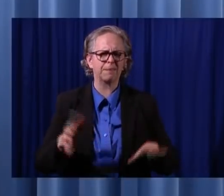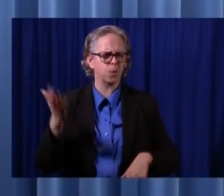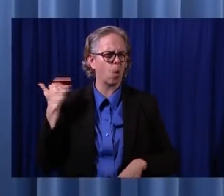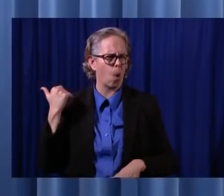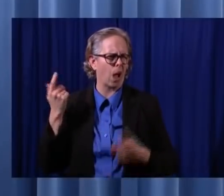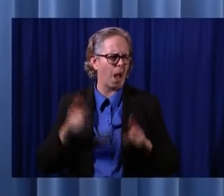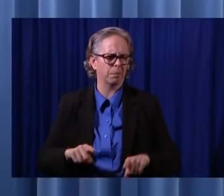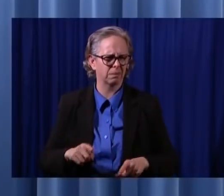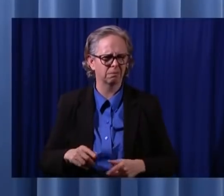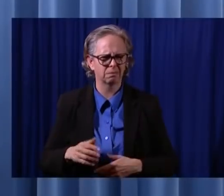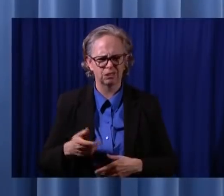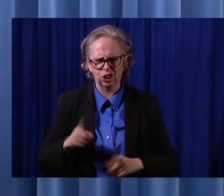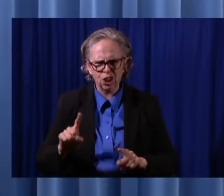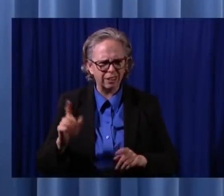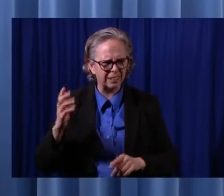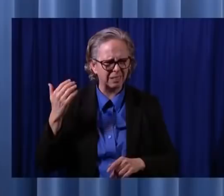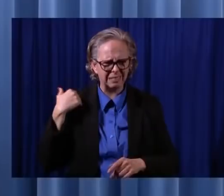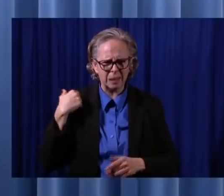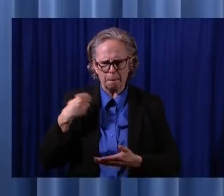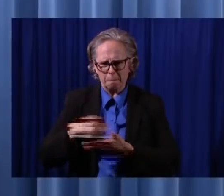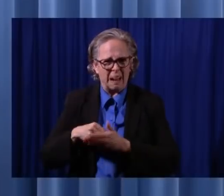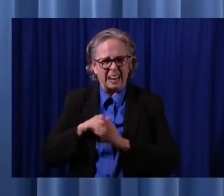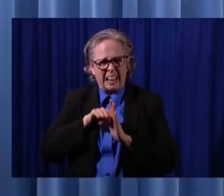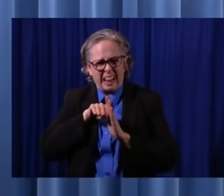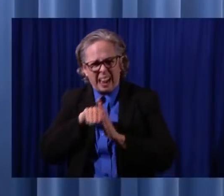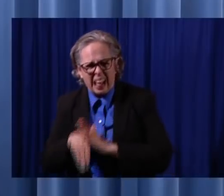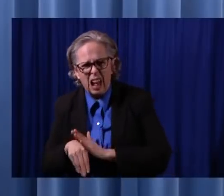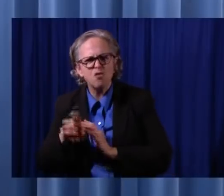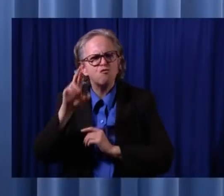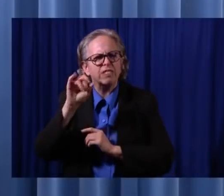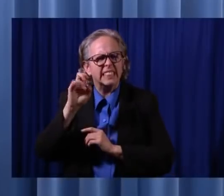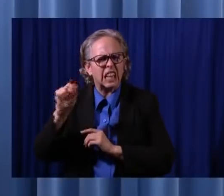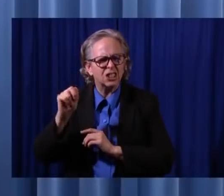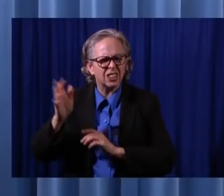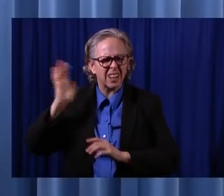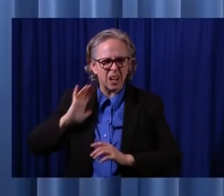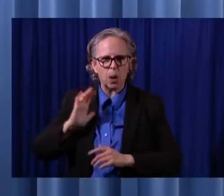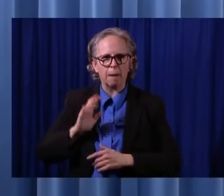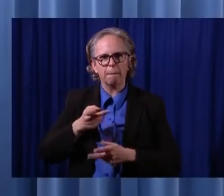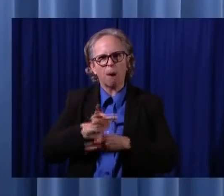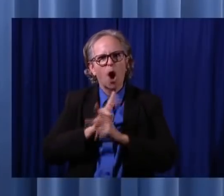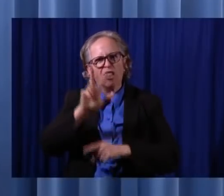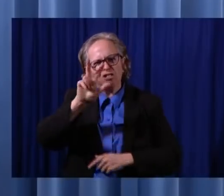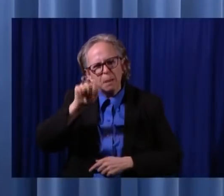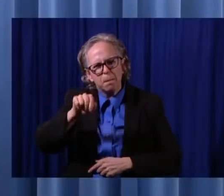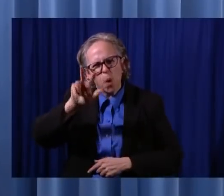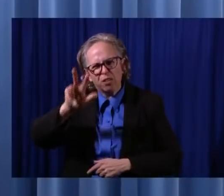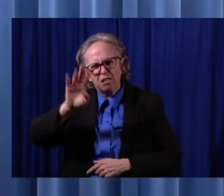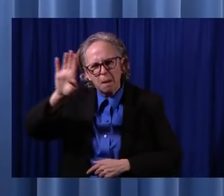CALIFORNIA AND TEXAS THEY'VE ALSO HAD TO BORROW MONEY FROM